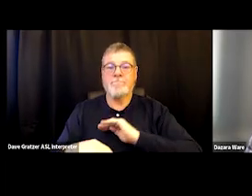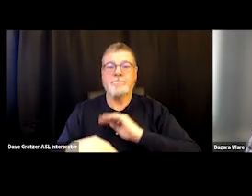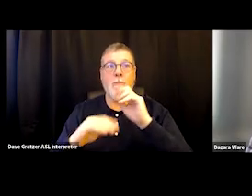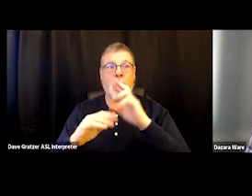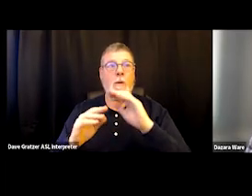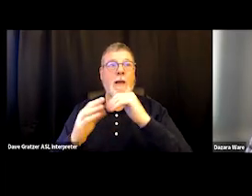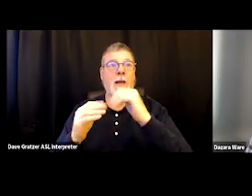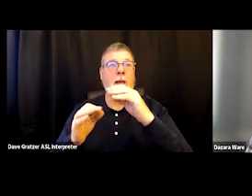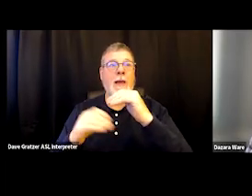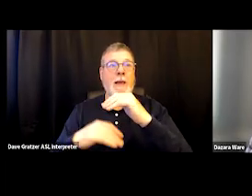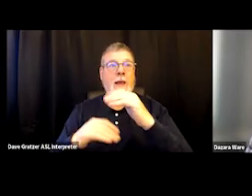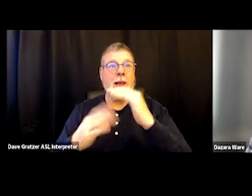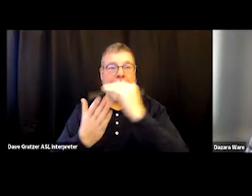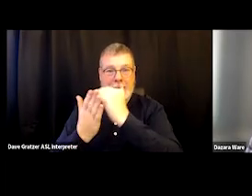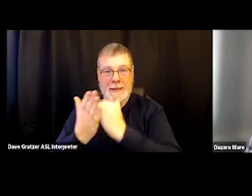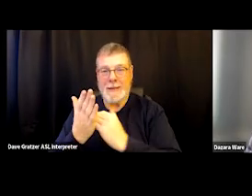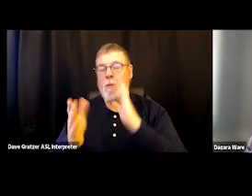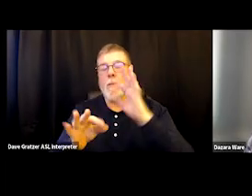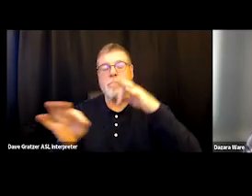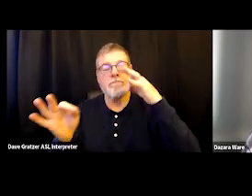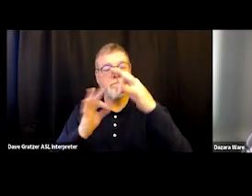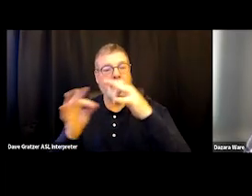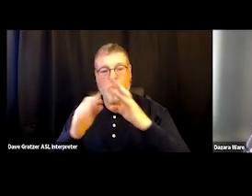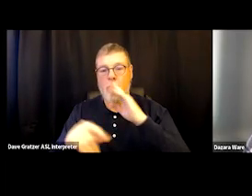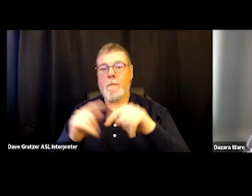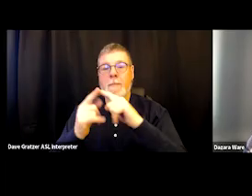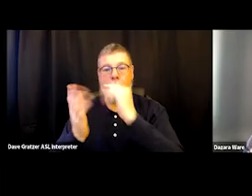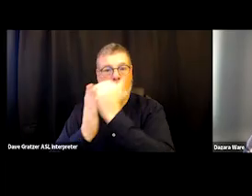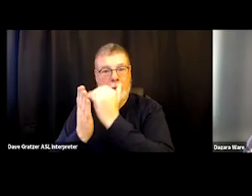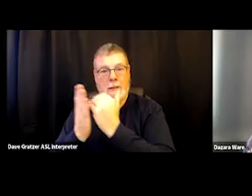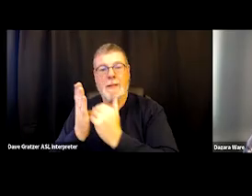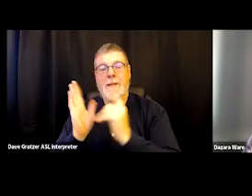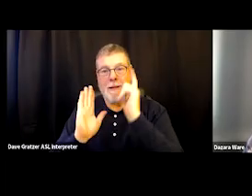And we're gonna spend a lot of time talking about the listings later on this afternoon.